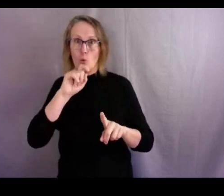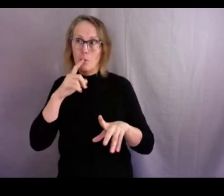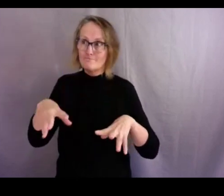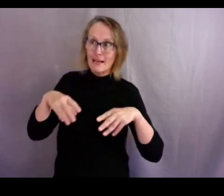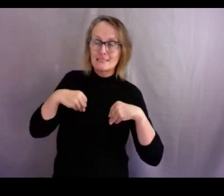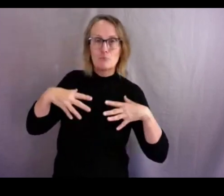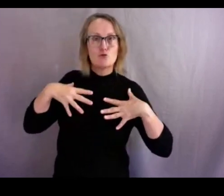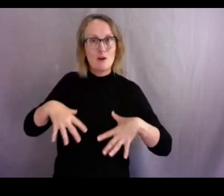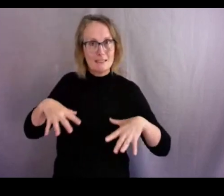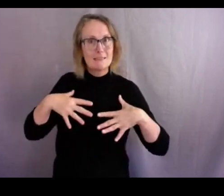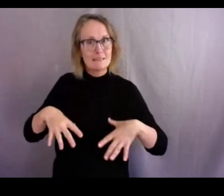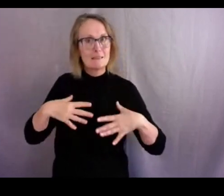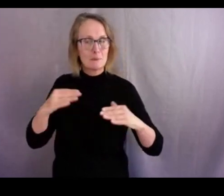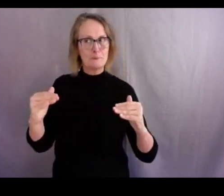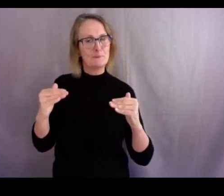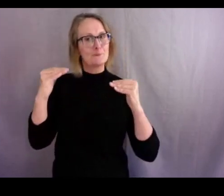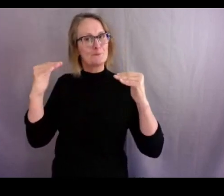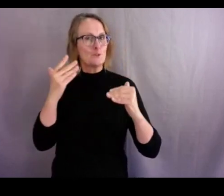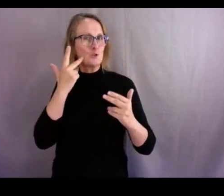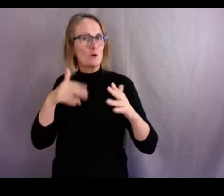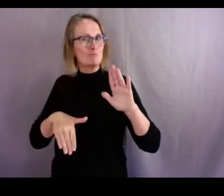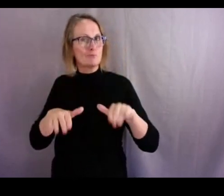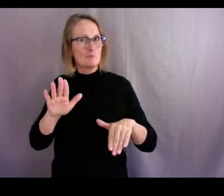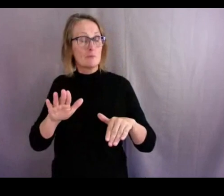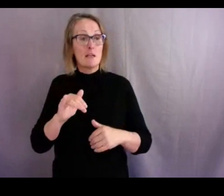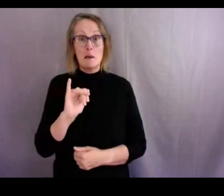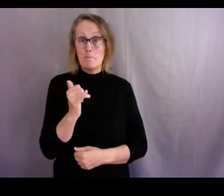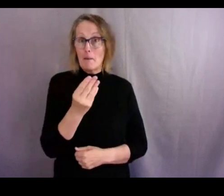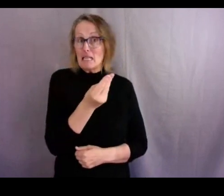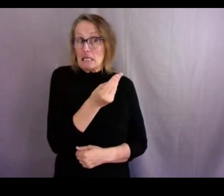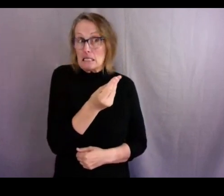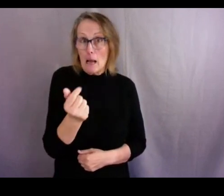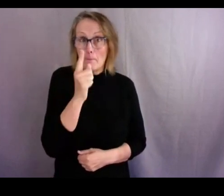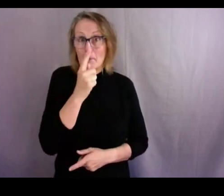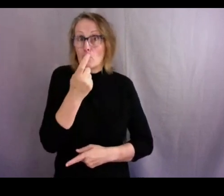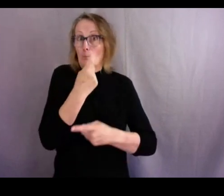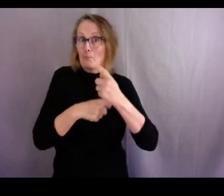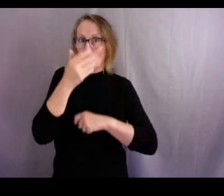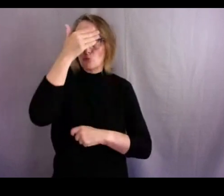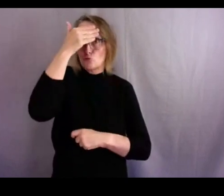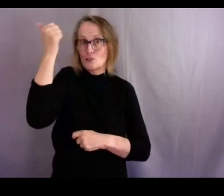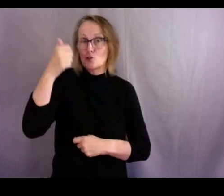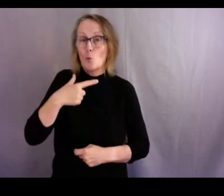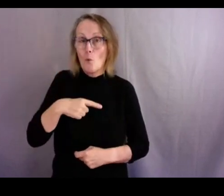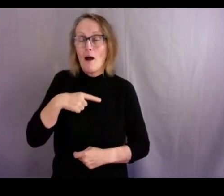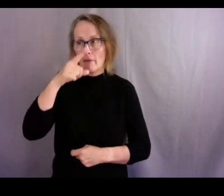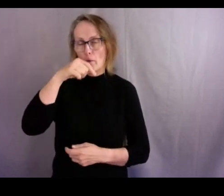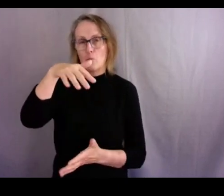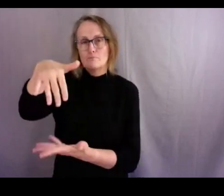and you might argue in fact, that they became Christian in some contexts in order to access fabric.